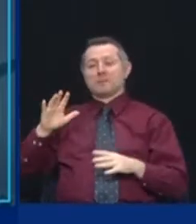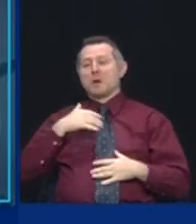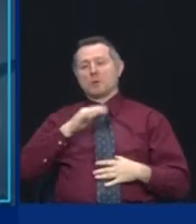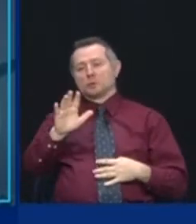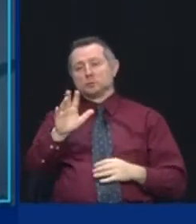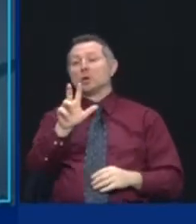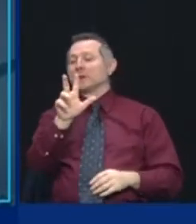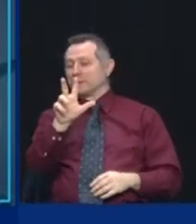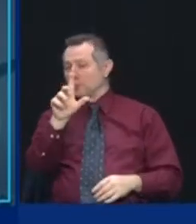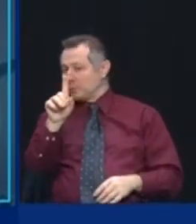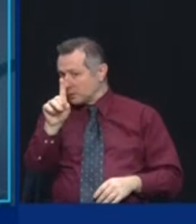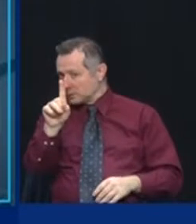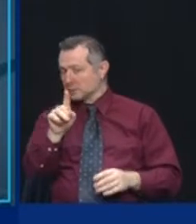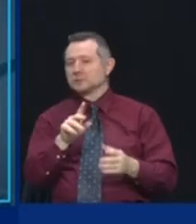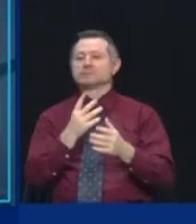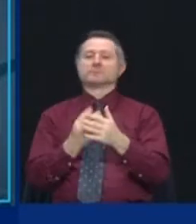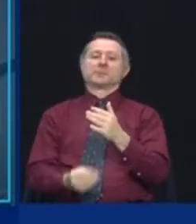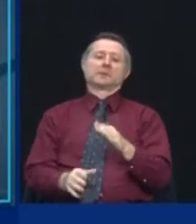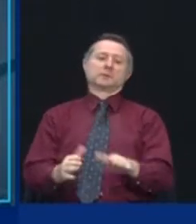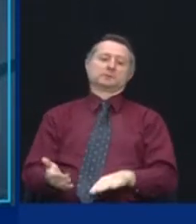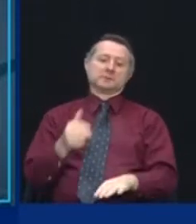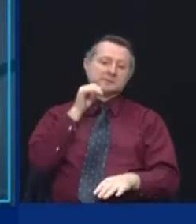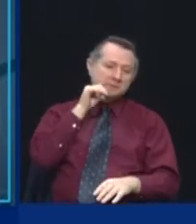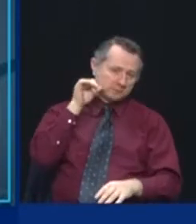OF THE MEDIA, THIS IS A CREATION